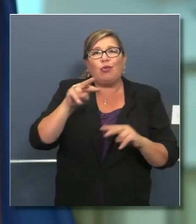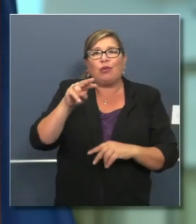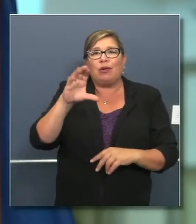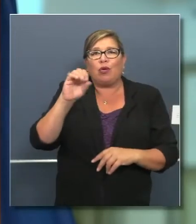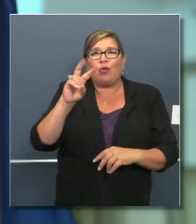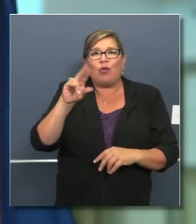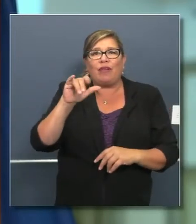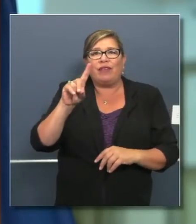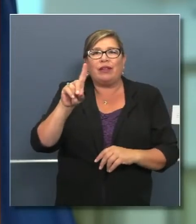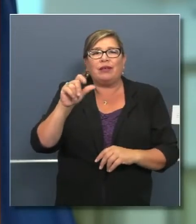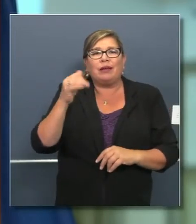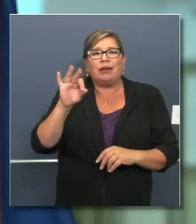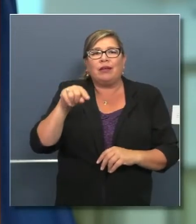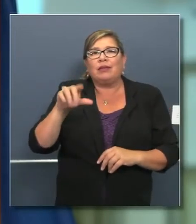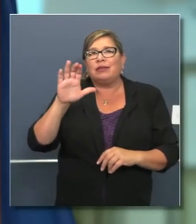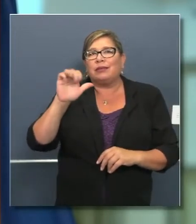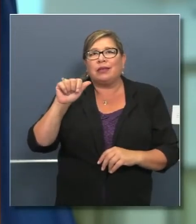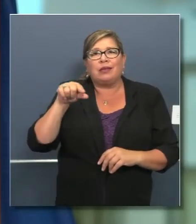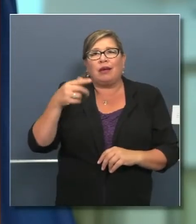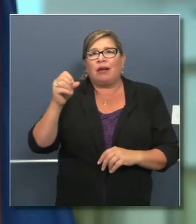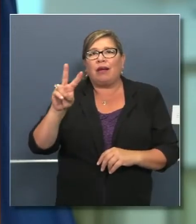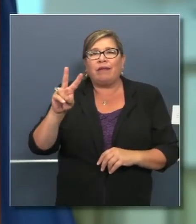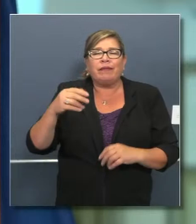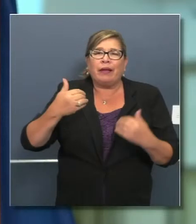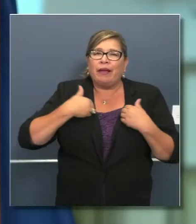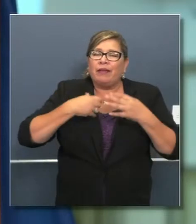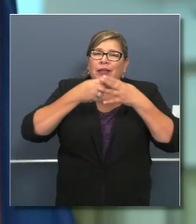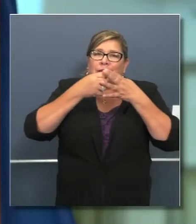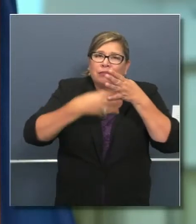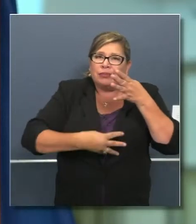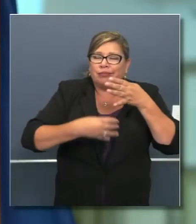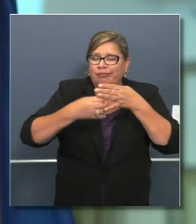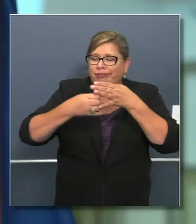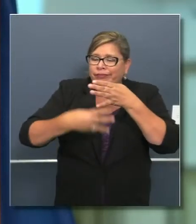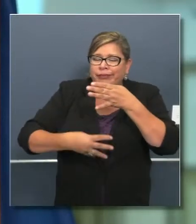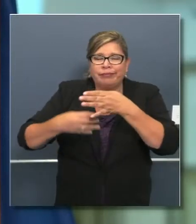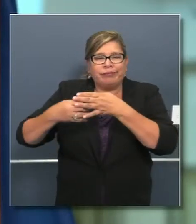information across a panoply of issues you can see where you are county by county in